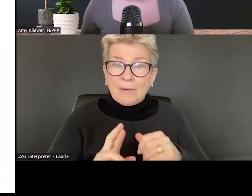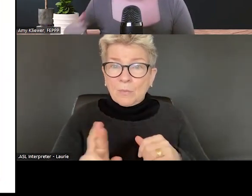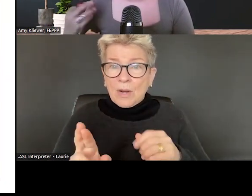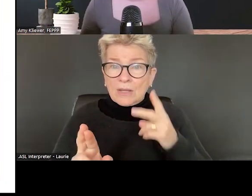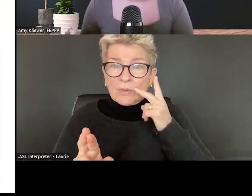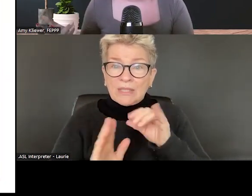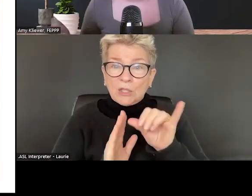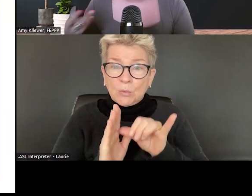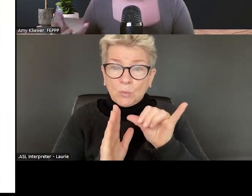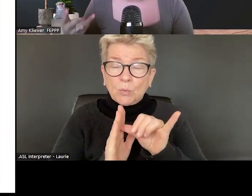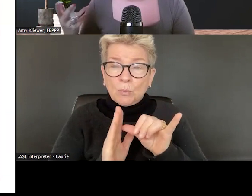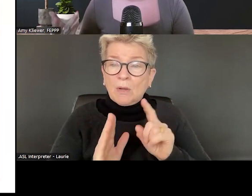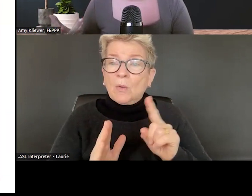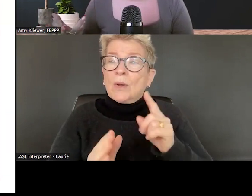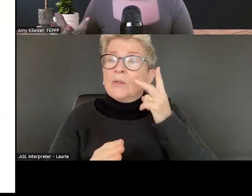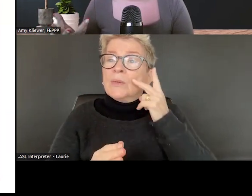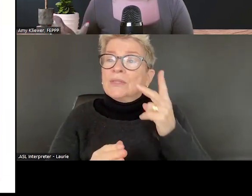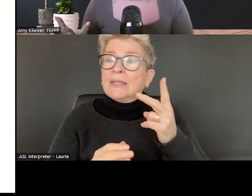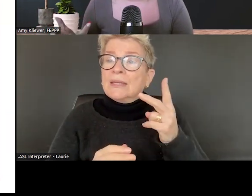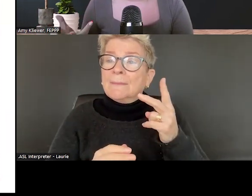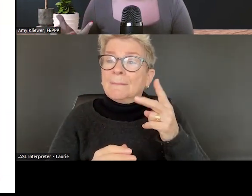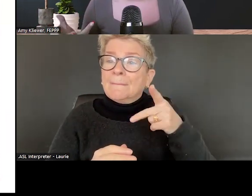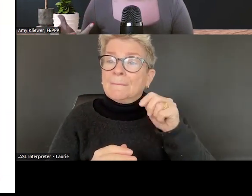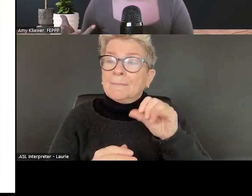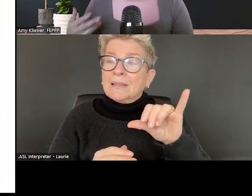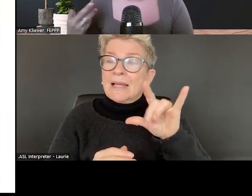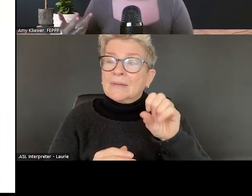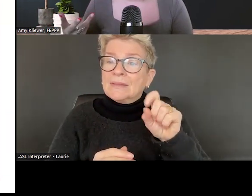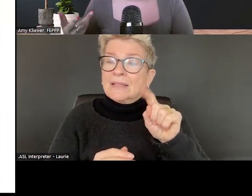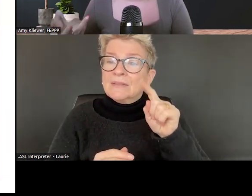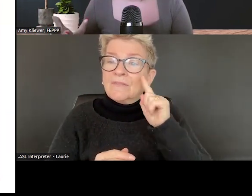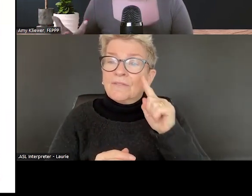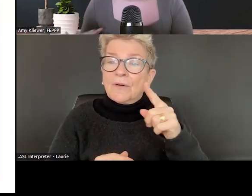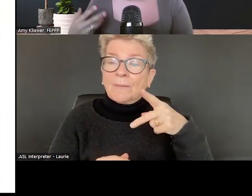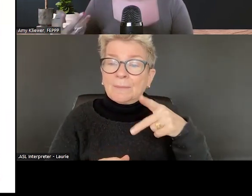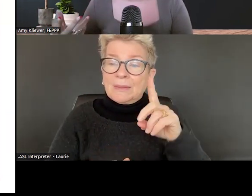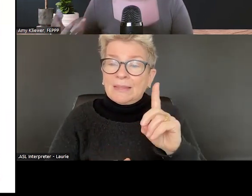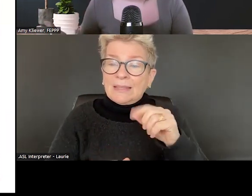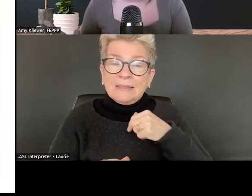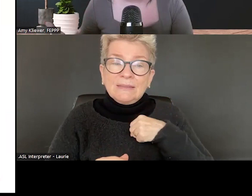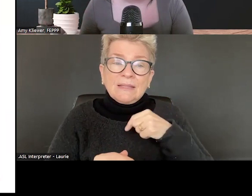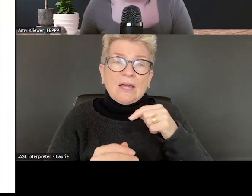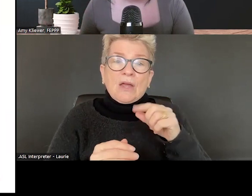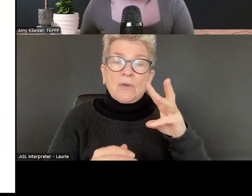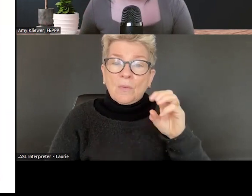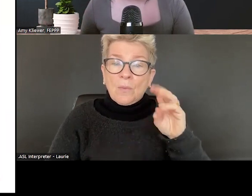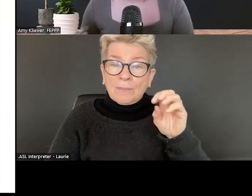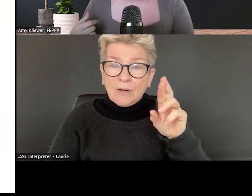have playlists of PDS that we have done, webinars we have done on different topics,